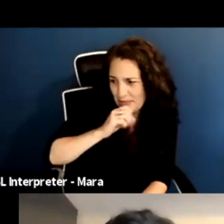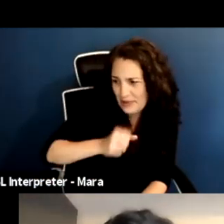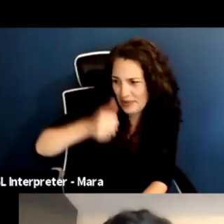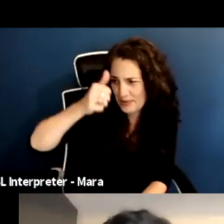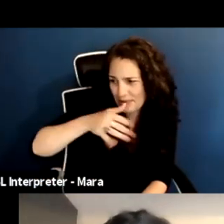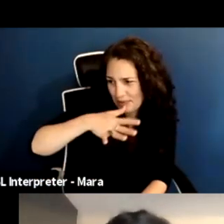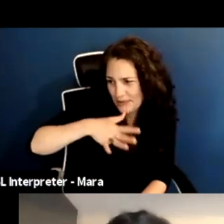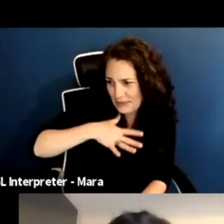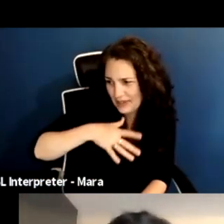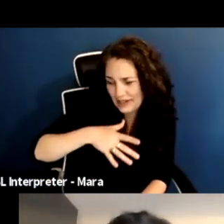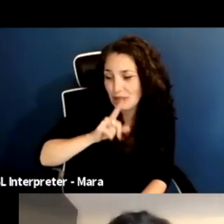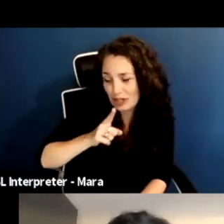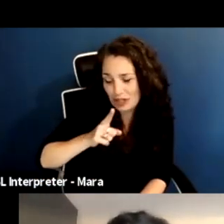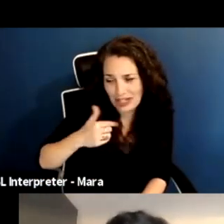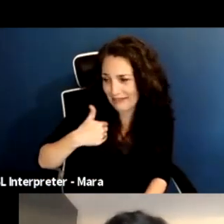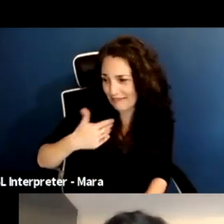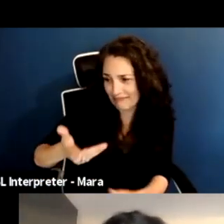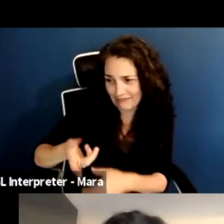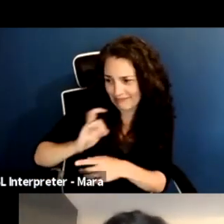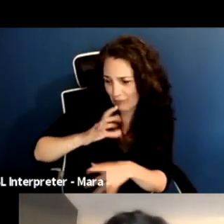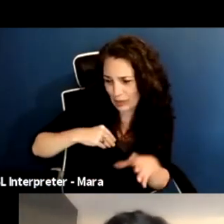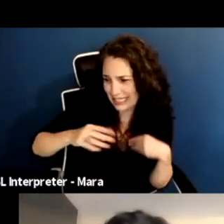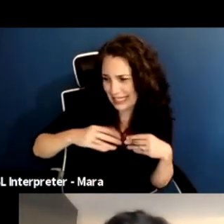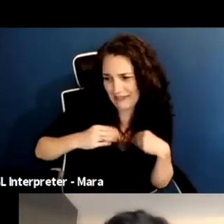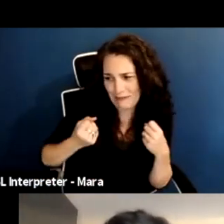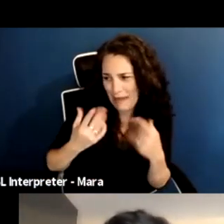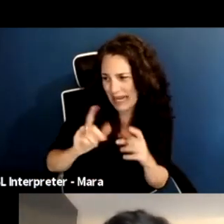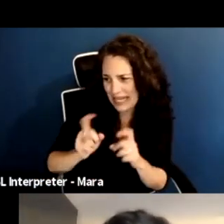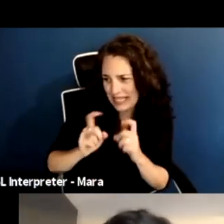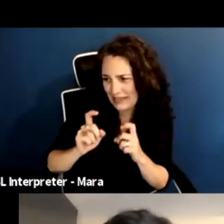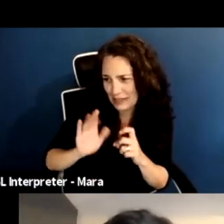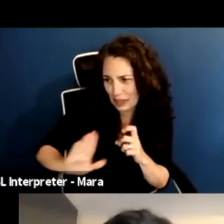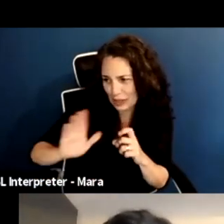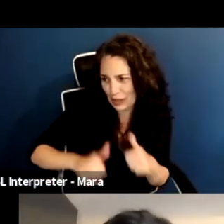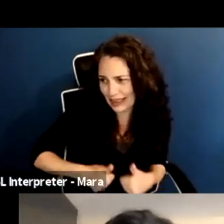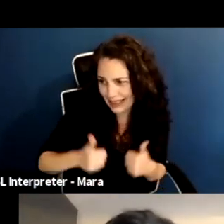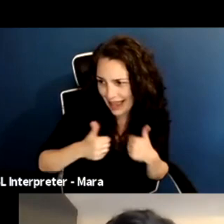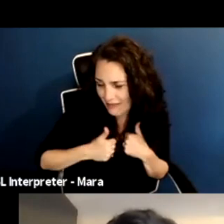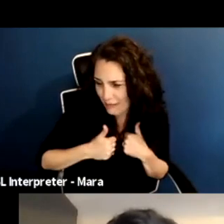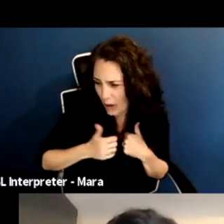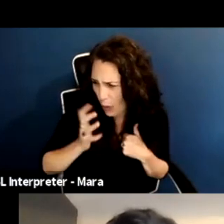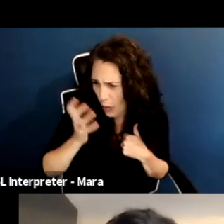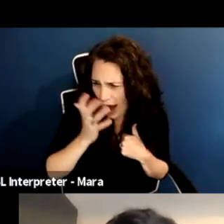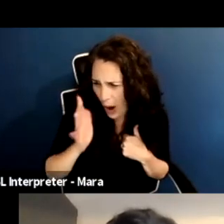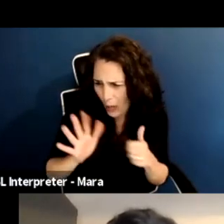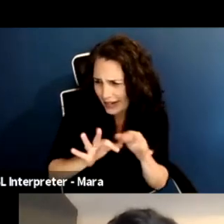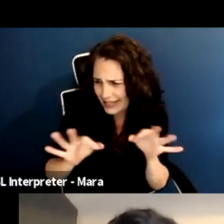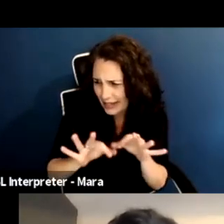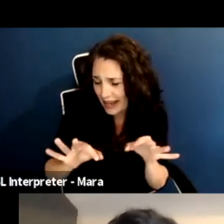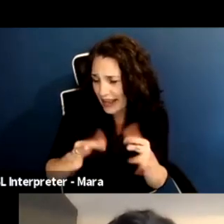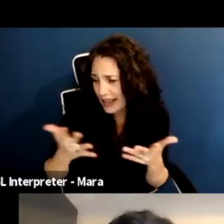So what are some of the things that gratified you? I know you're just starting out,